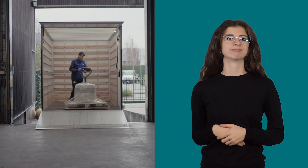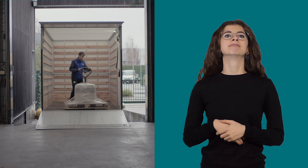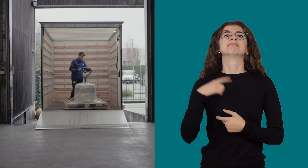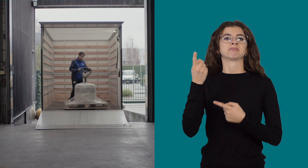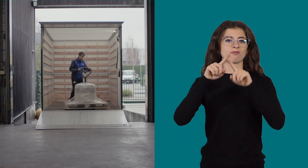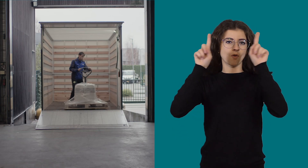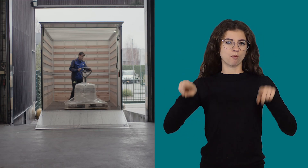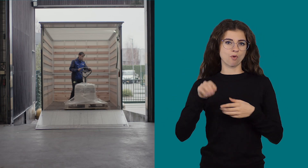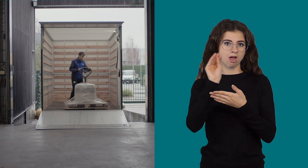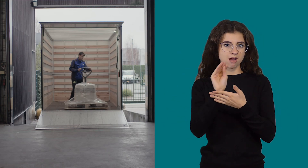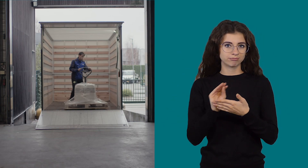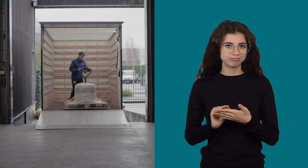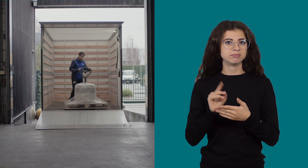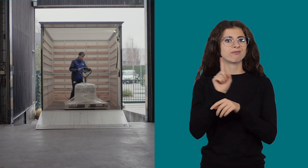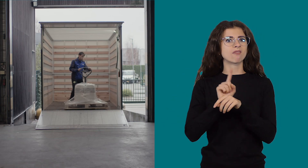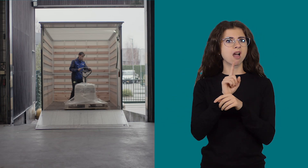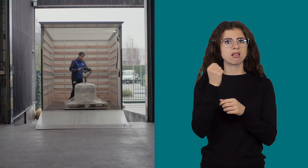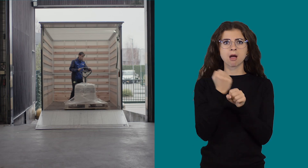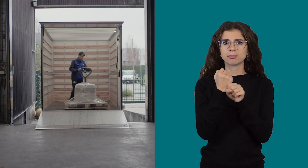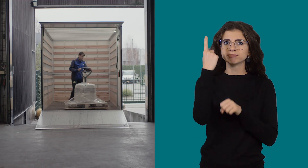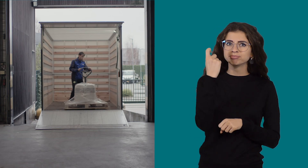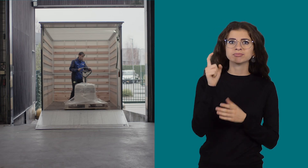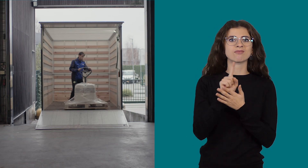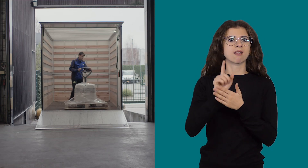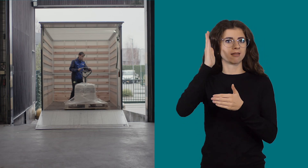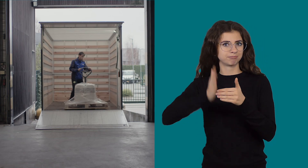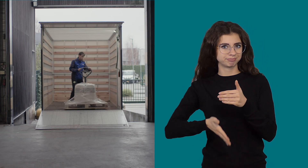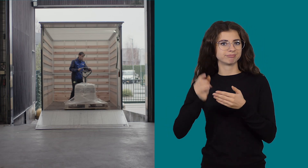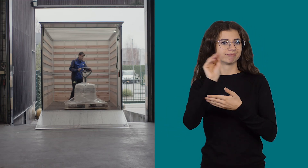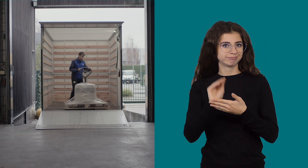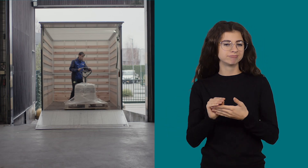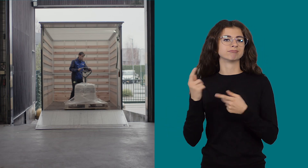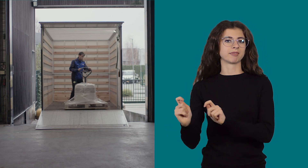and fills in the papers with the times he started and finished working.